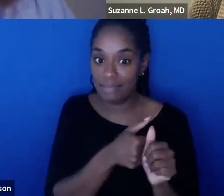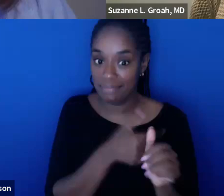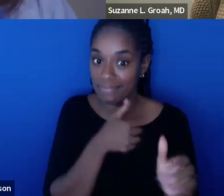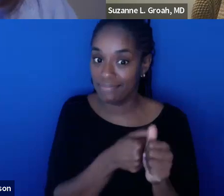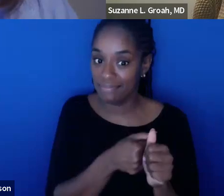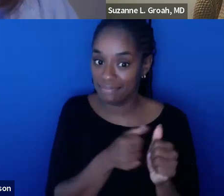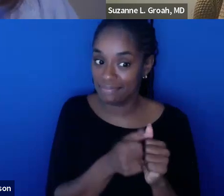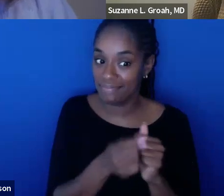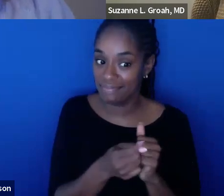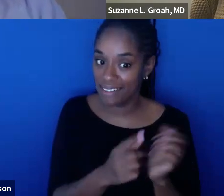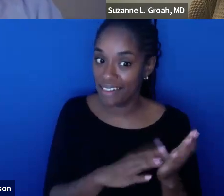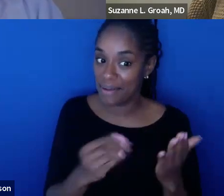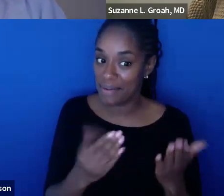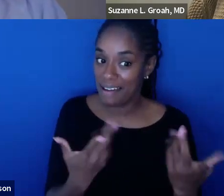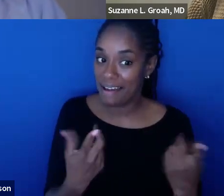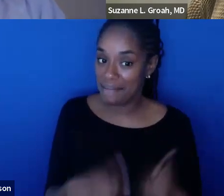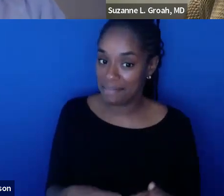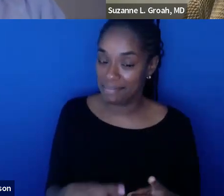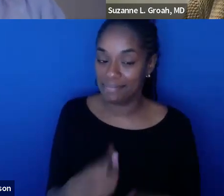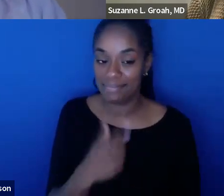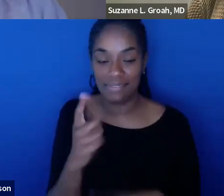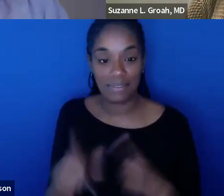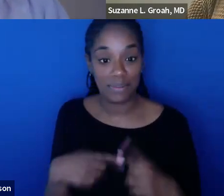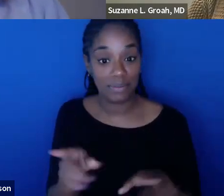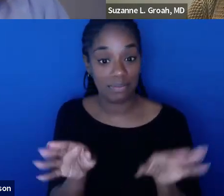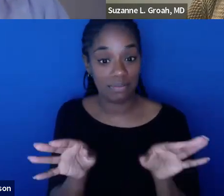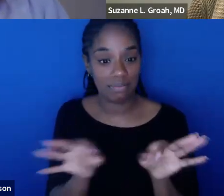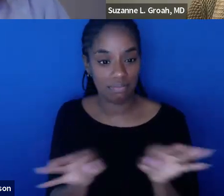what happens here because when you describe it, it makes so much sense.